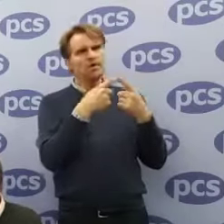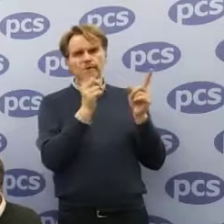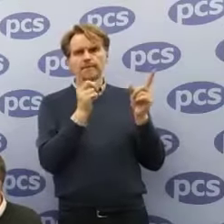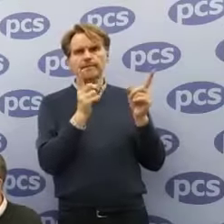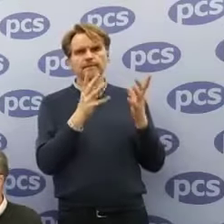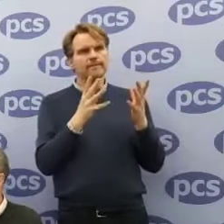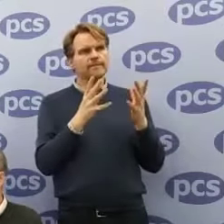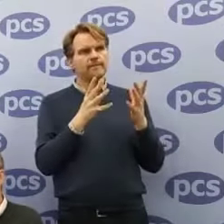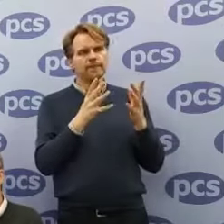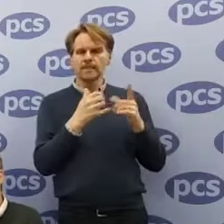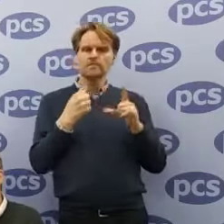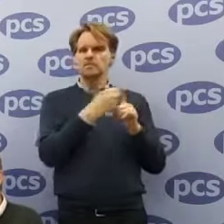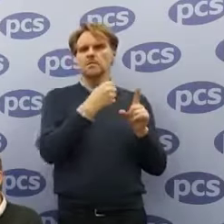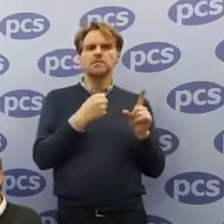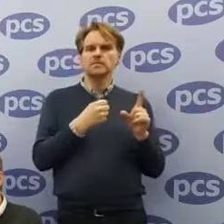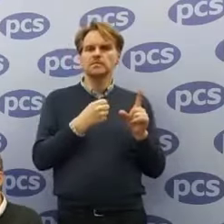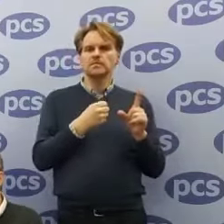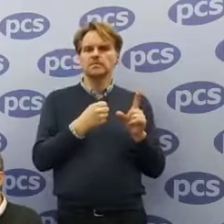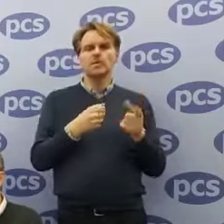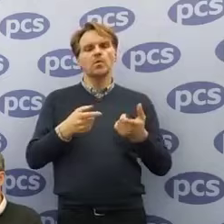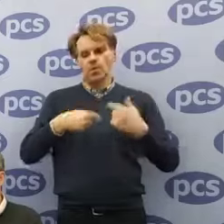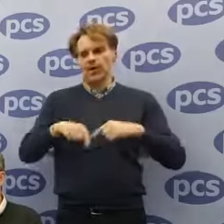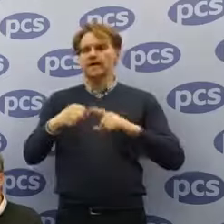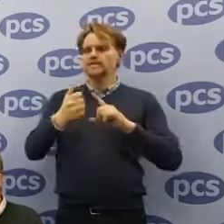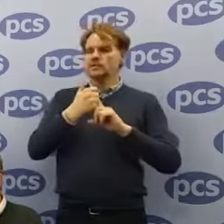way as possible the support that we actually have but we have to win the ballot first.